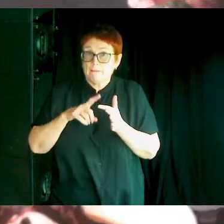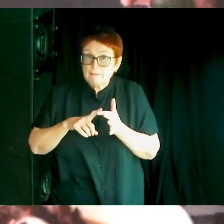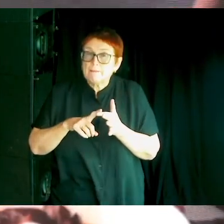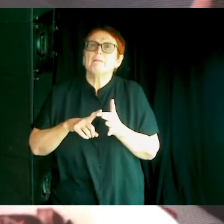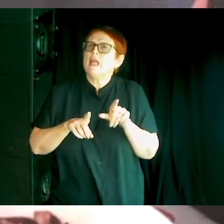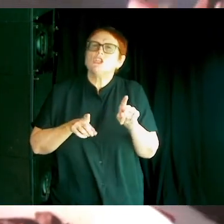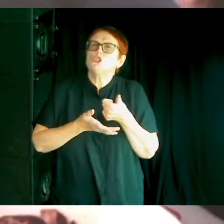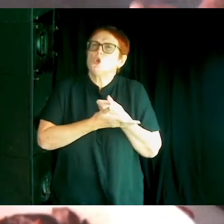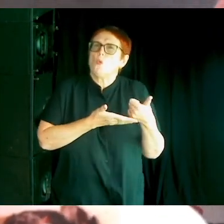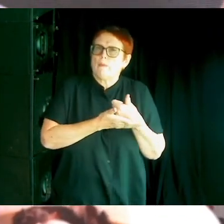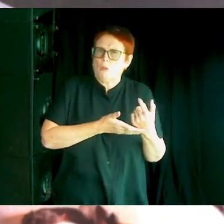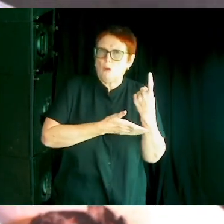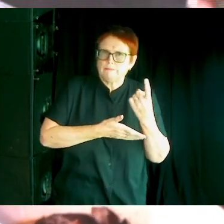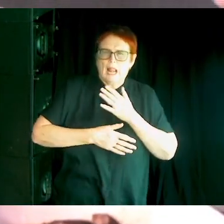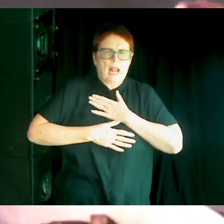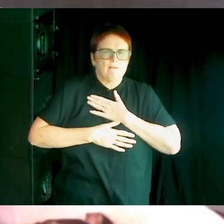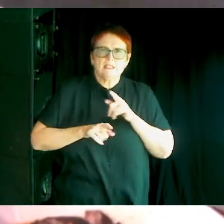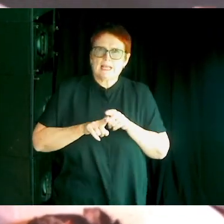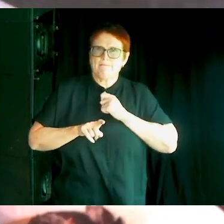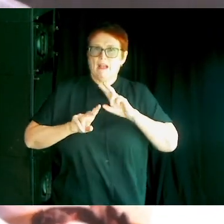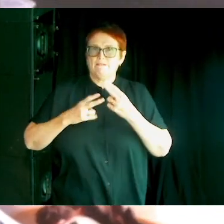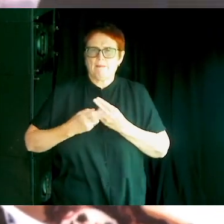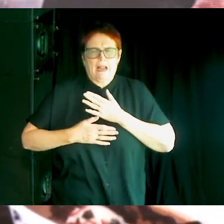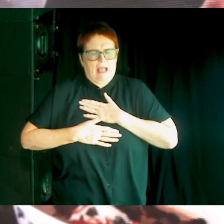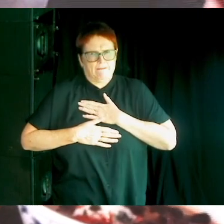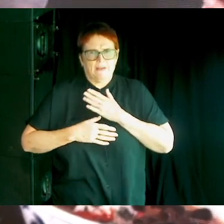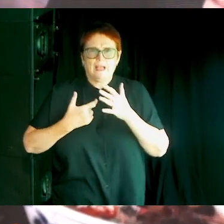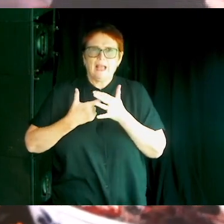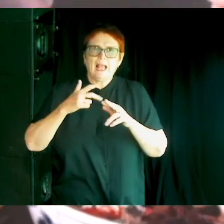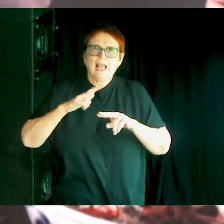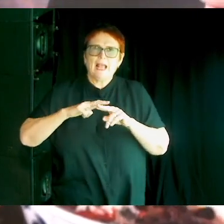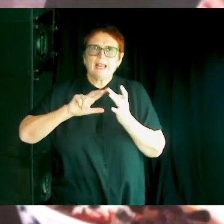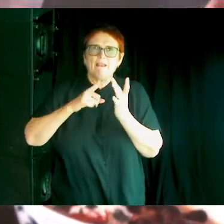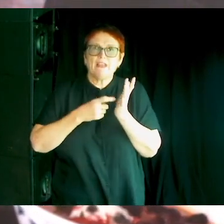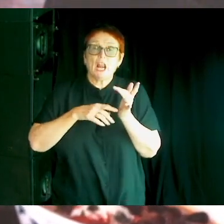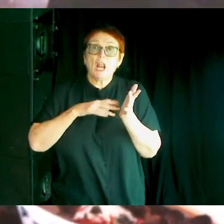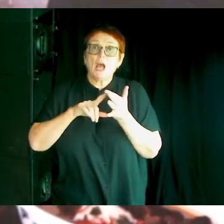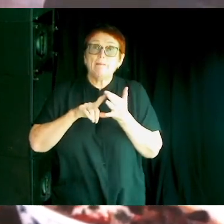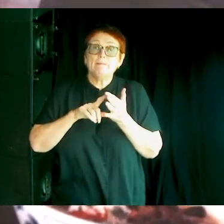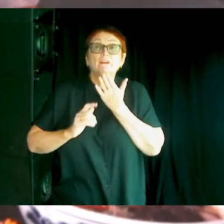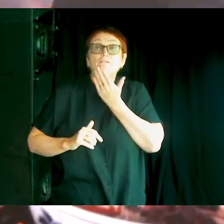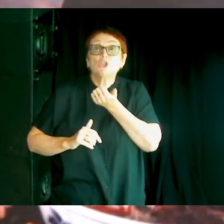is how I love eating this is how my family eat it kaffir lime fruits I will grate that a little bit